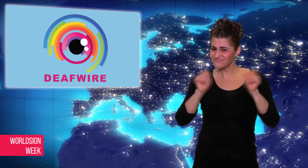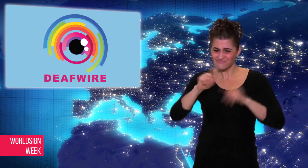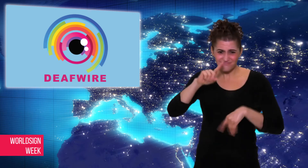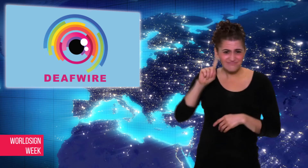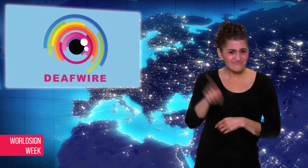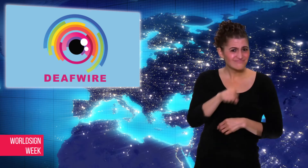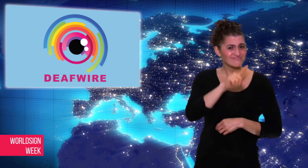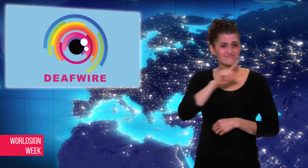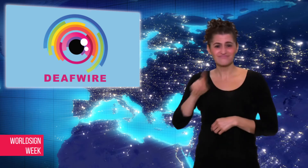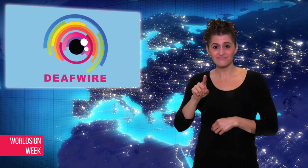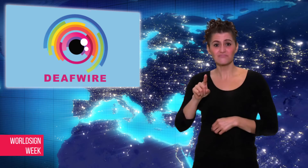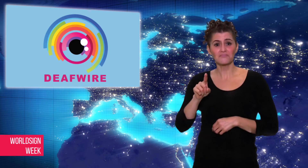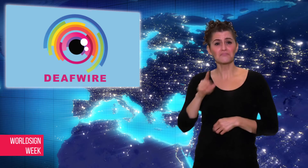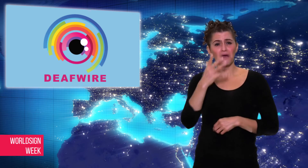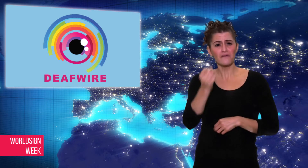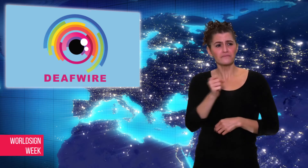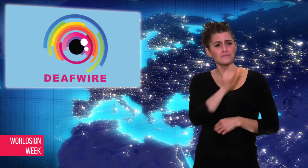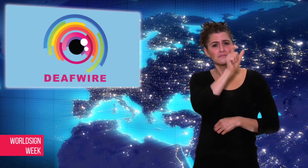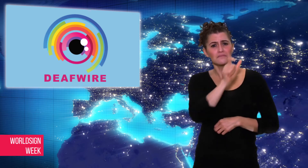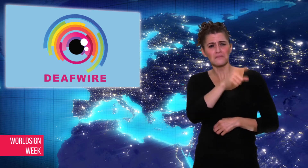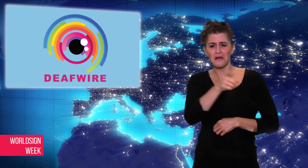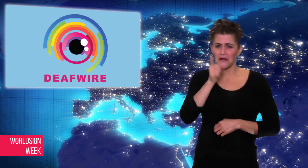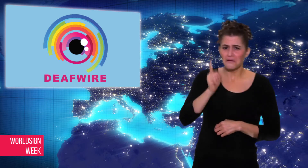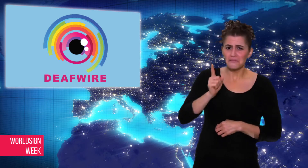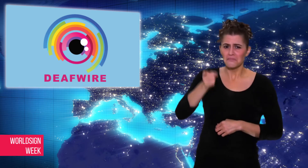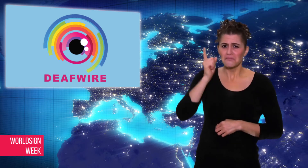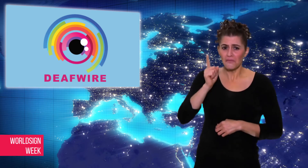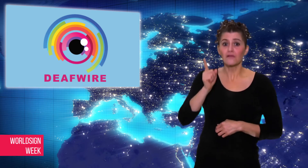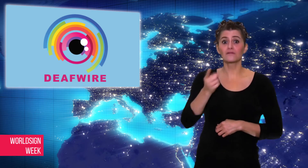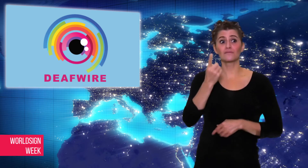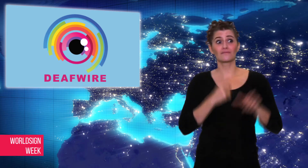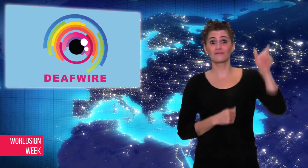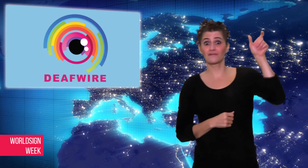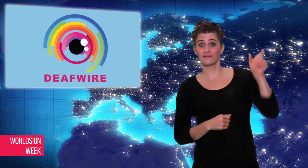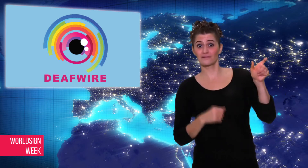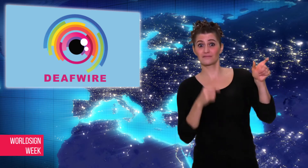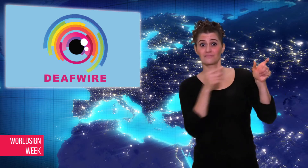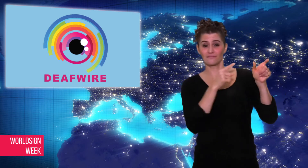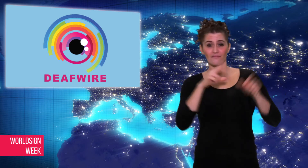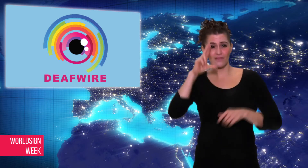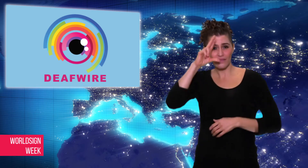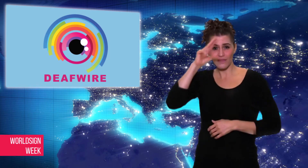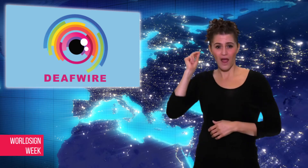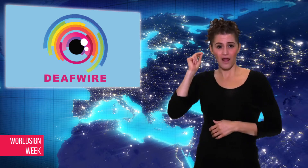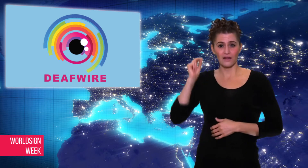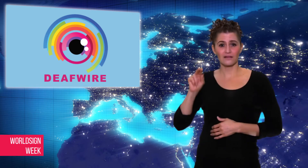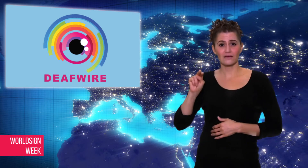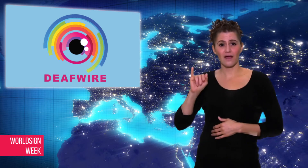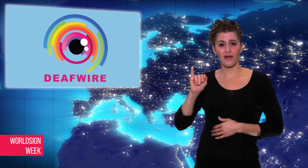Twitter that he was happy to know that